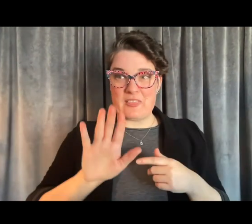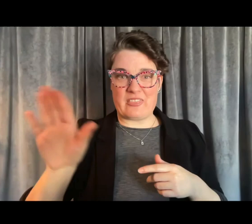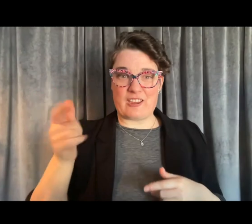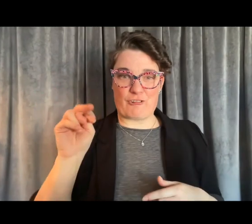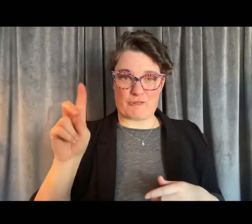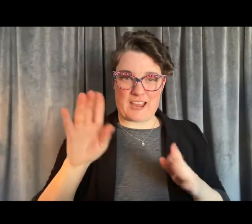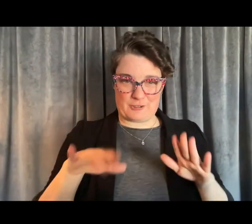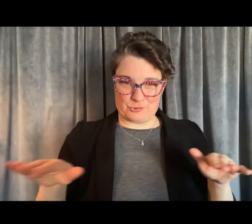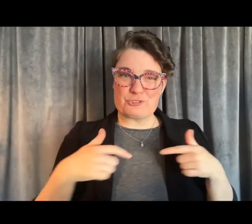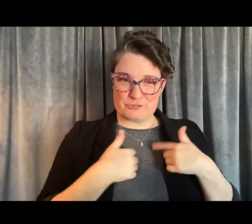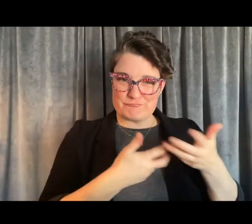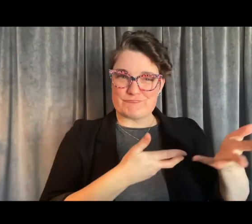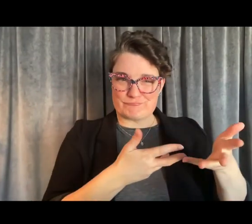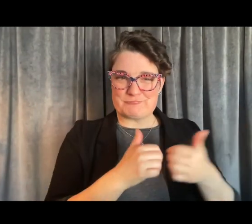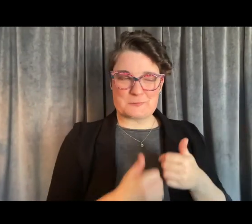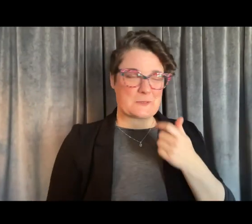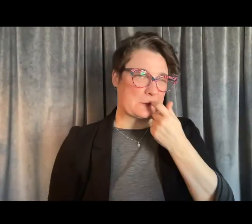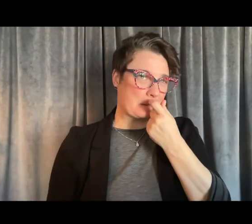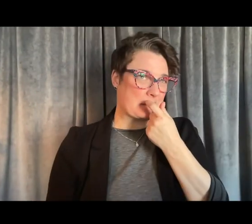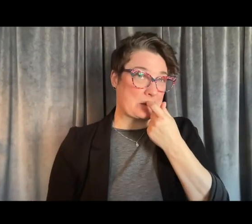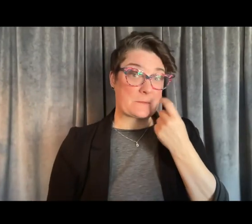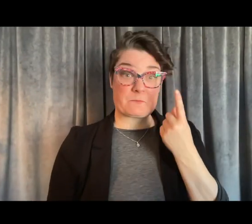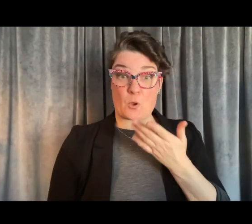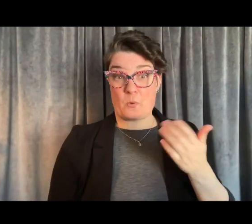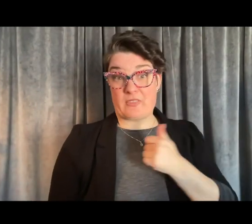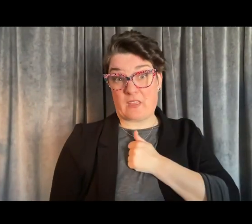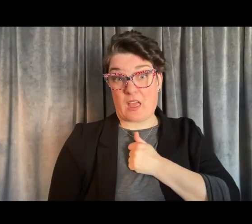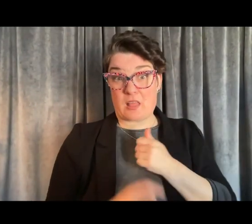And one of the things that I love about the kind of Jewishness